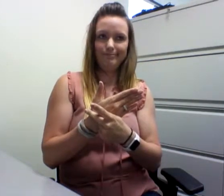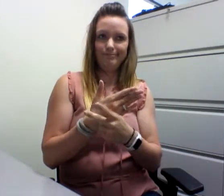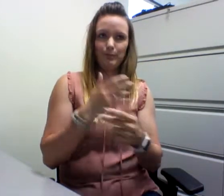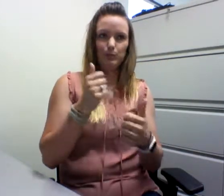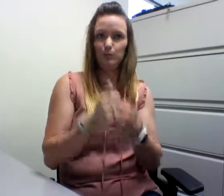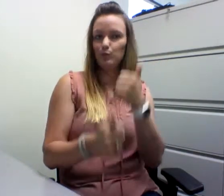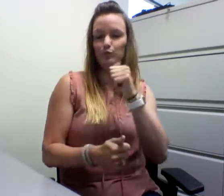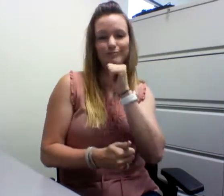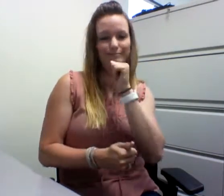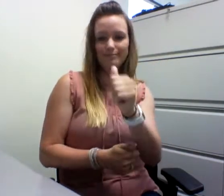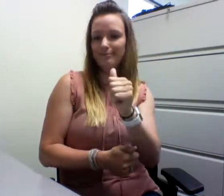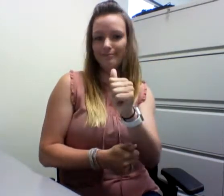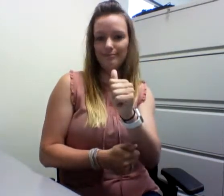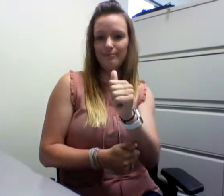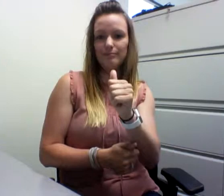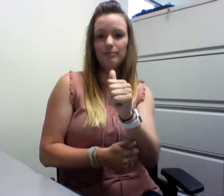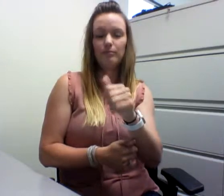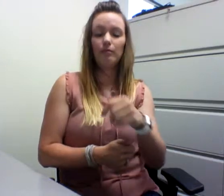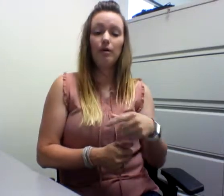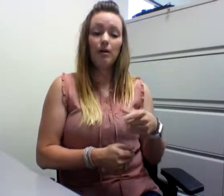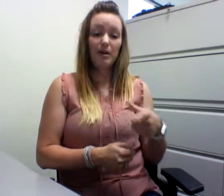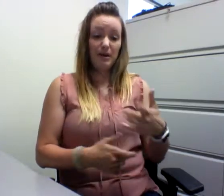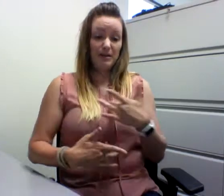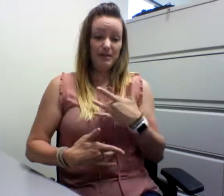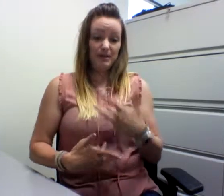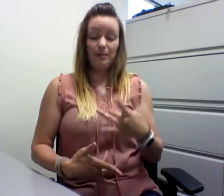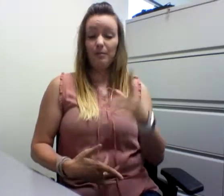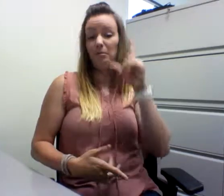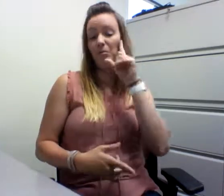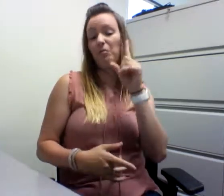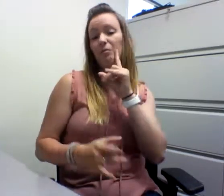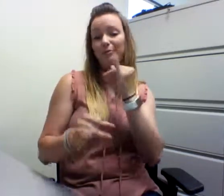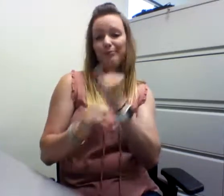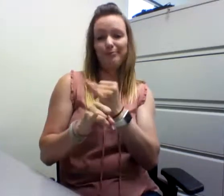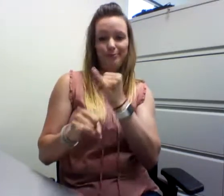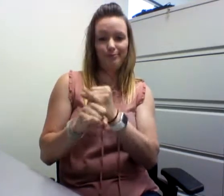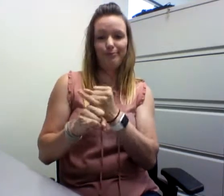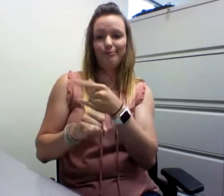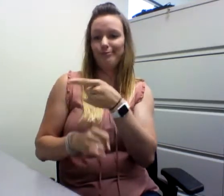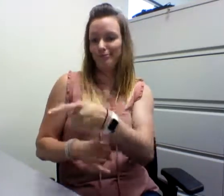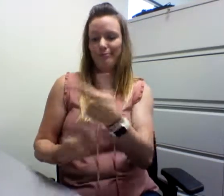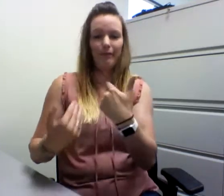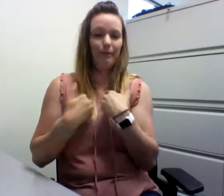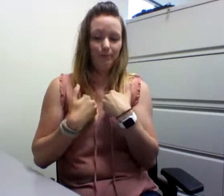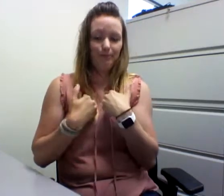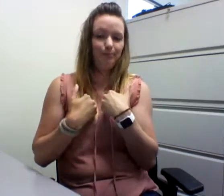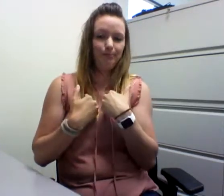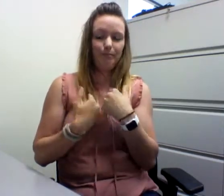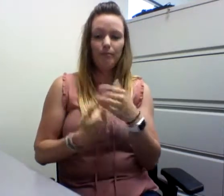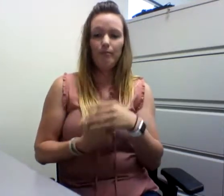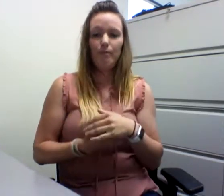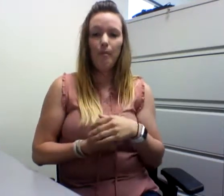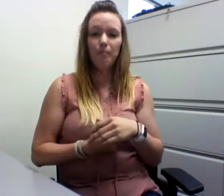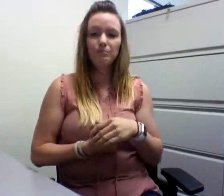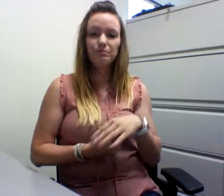most do not These programs tend to be available only at Deaf institutes